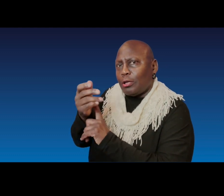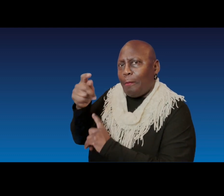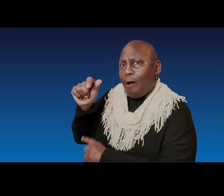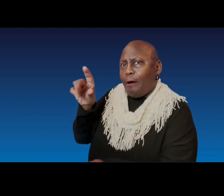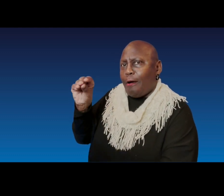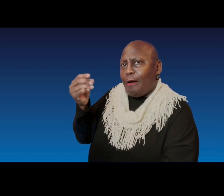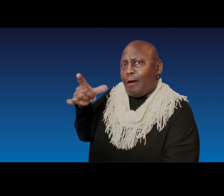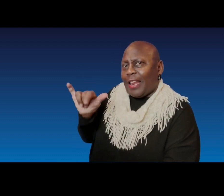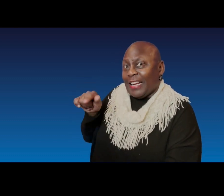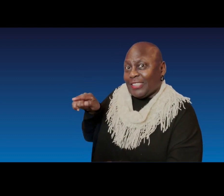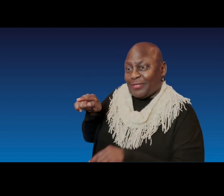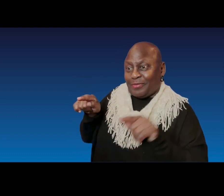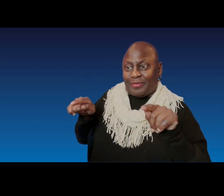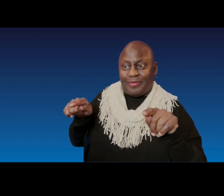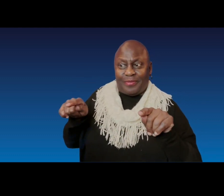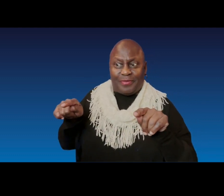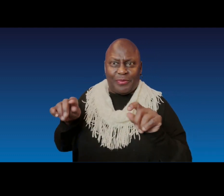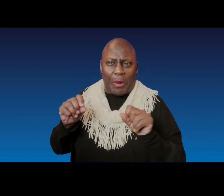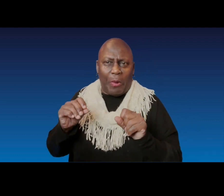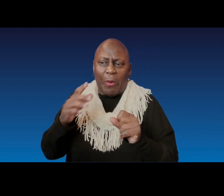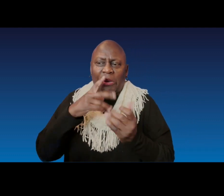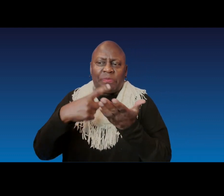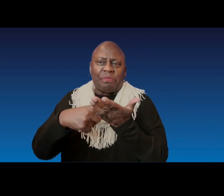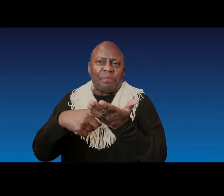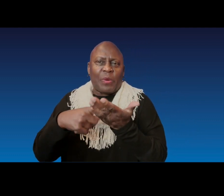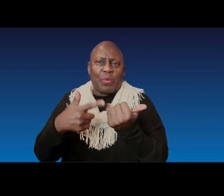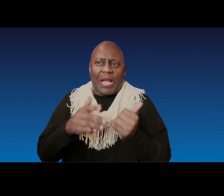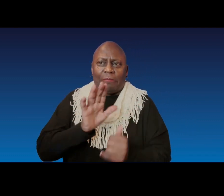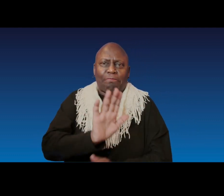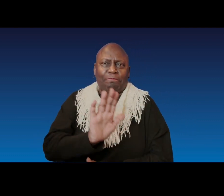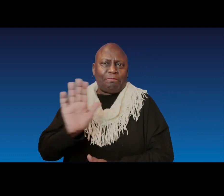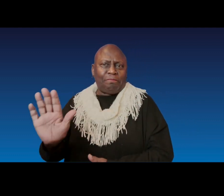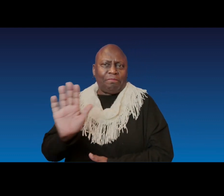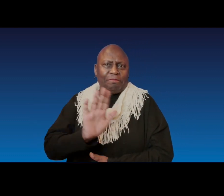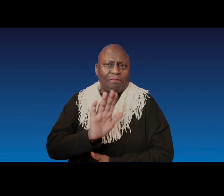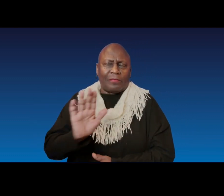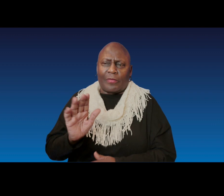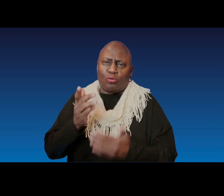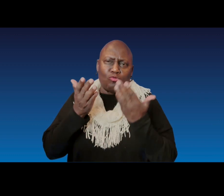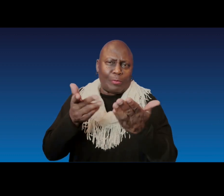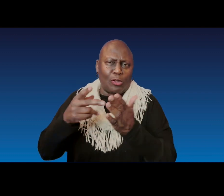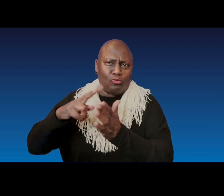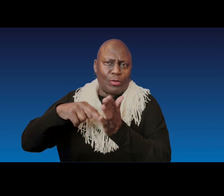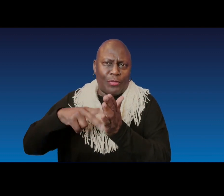And then we have Lisa Delpy, which talks about cultural pedagogy.